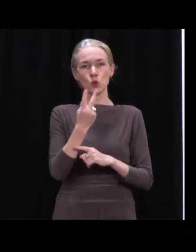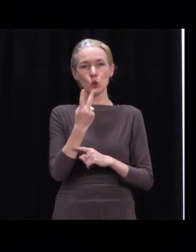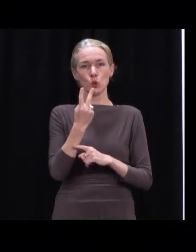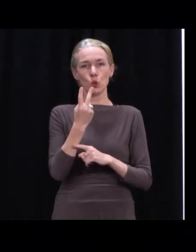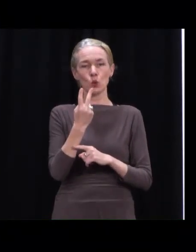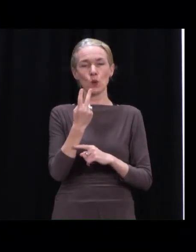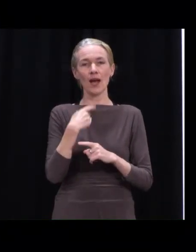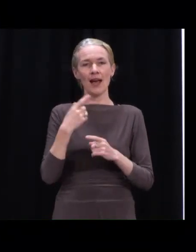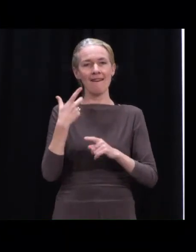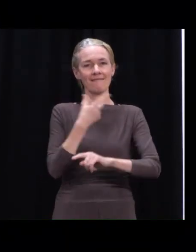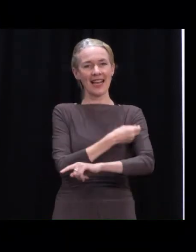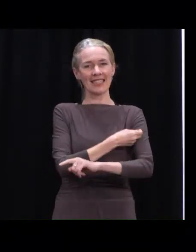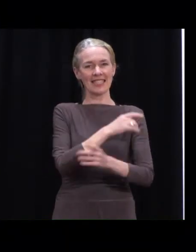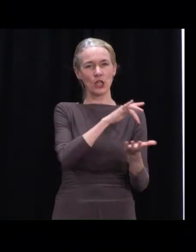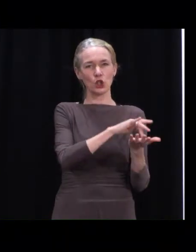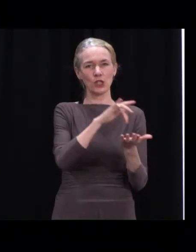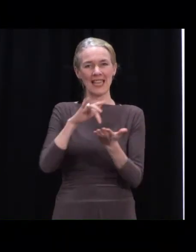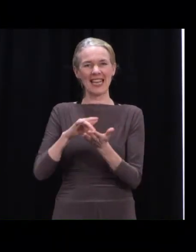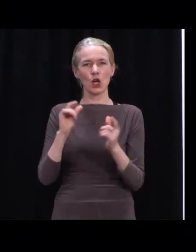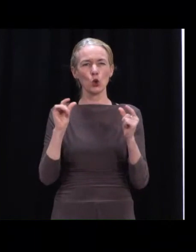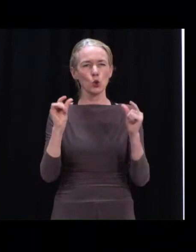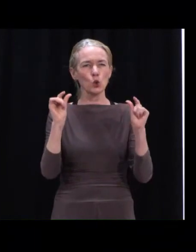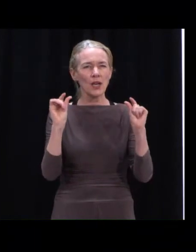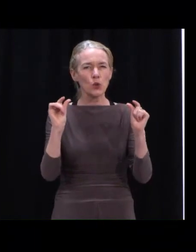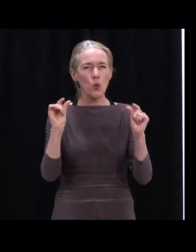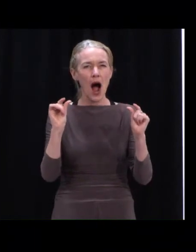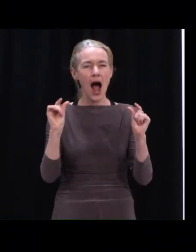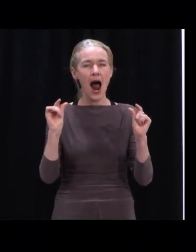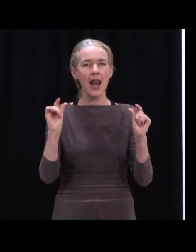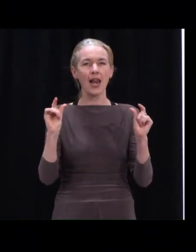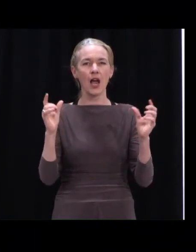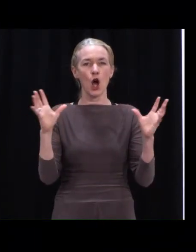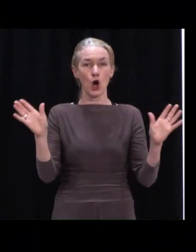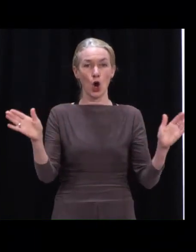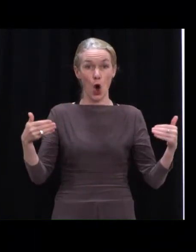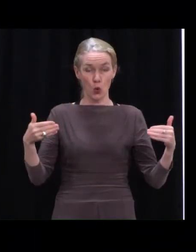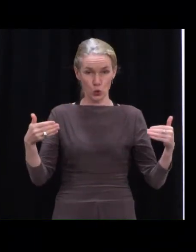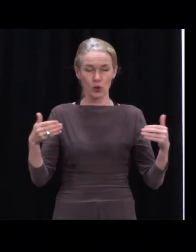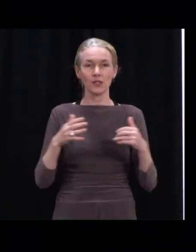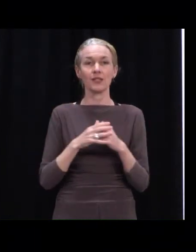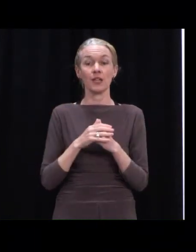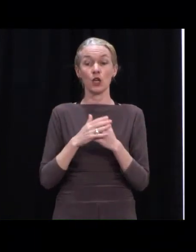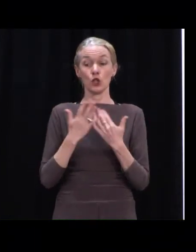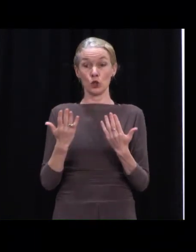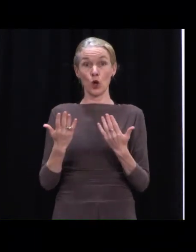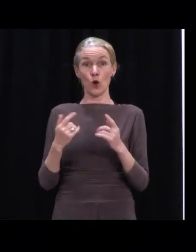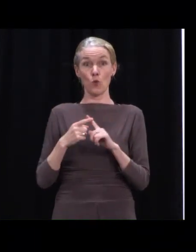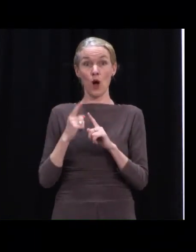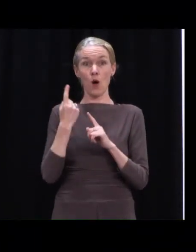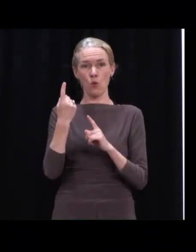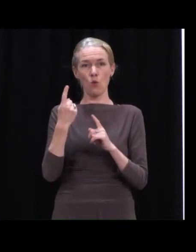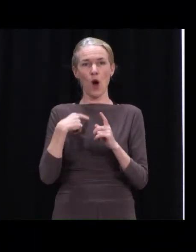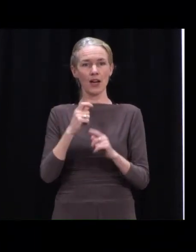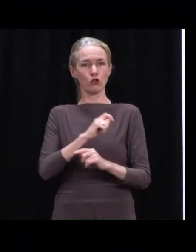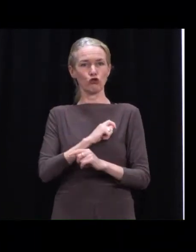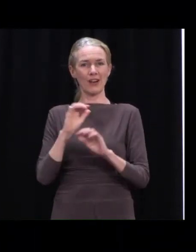drive-through vaccination